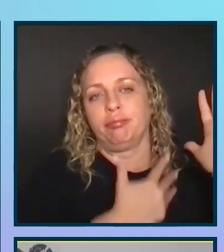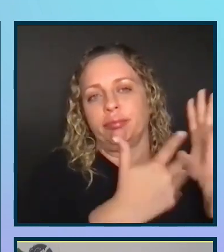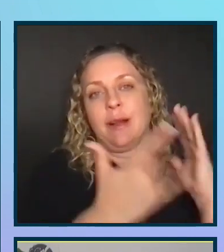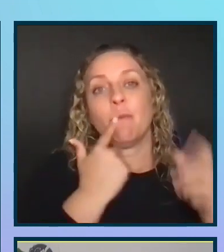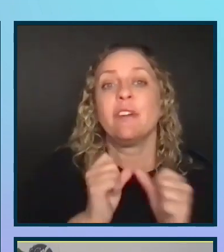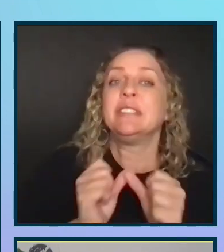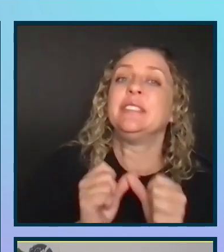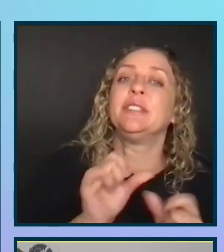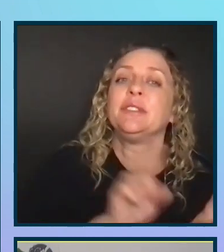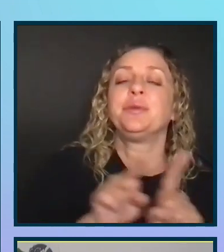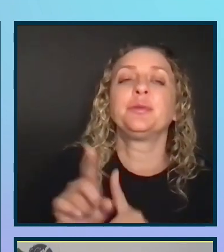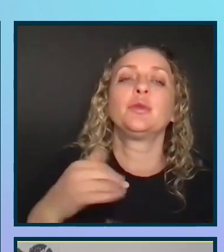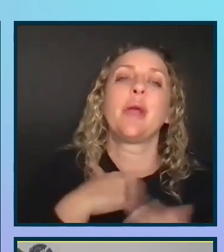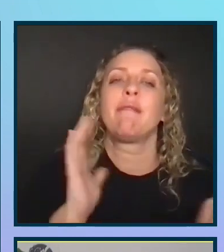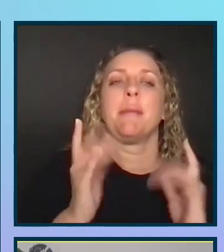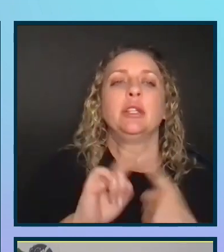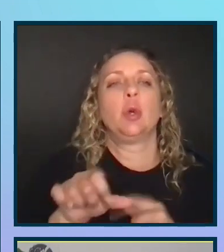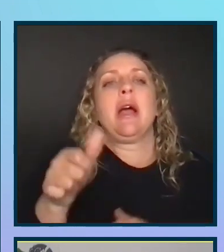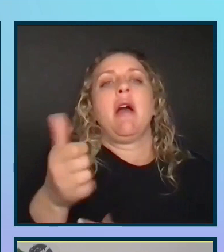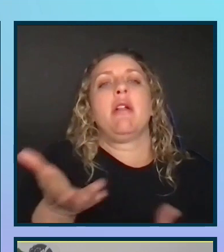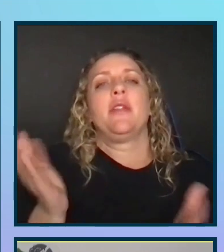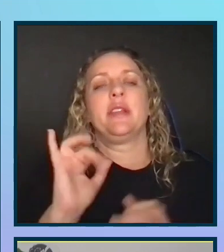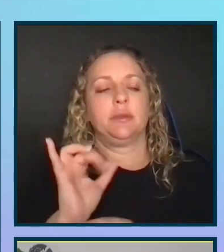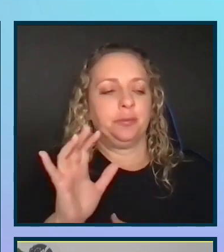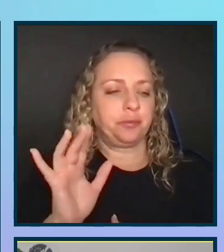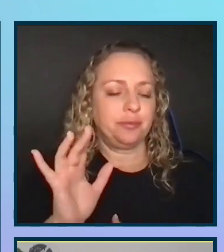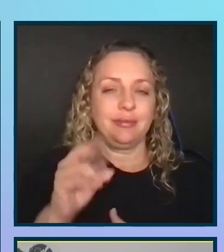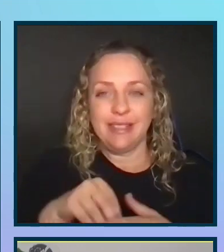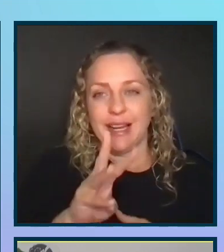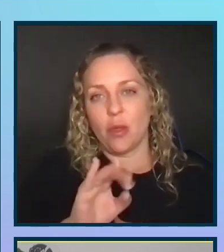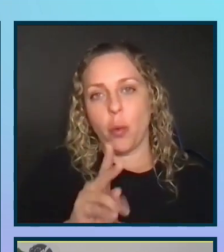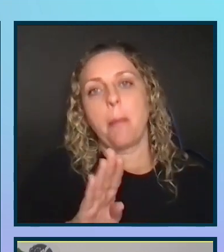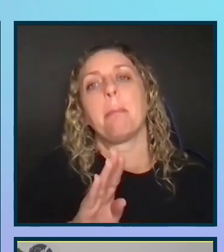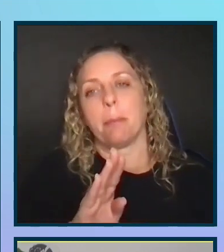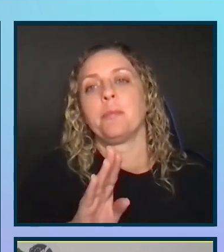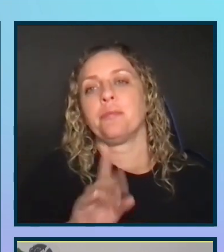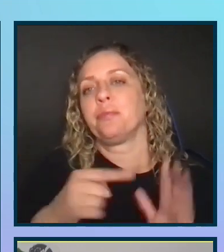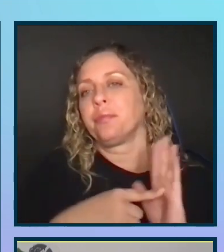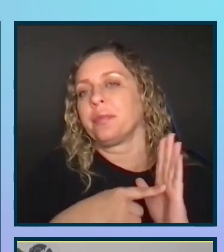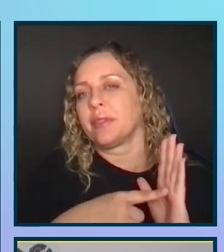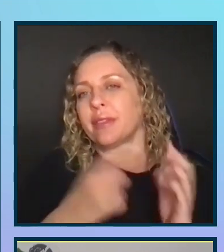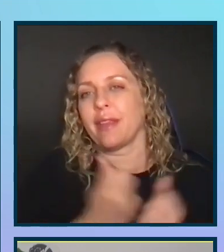Then you can kind of compare to other things in the web app. It's also easier to have everything in Jira here.